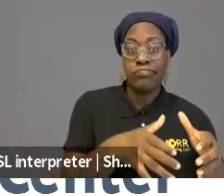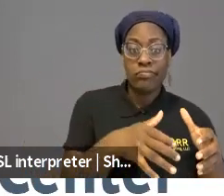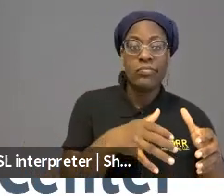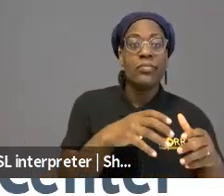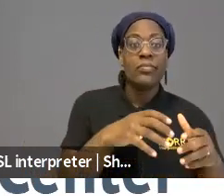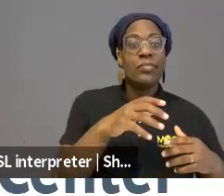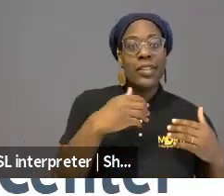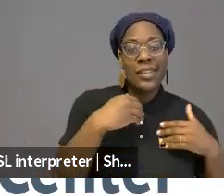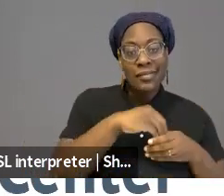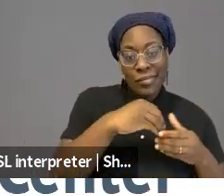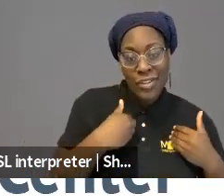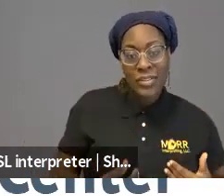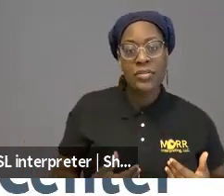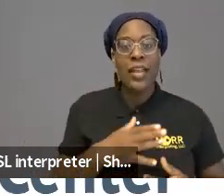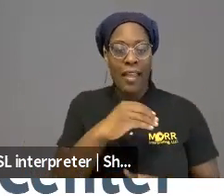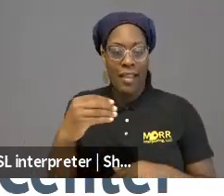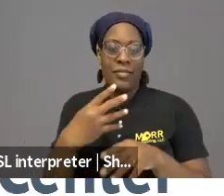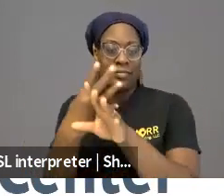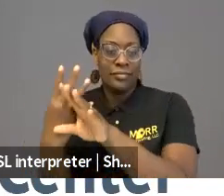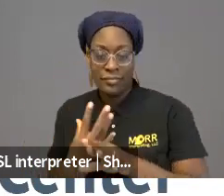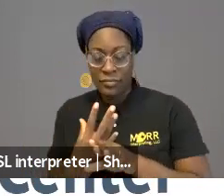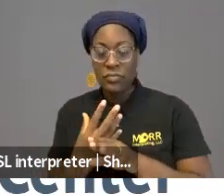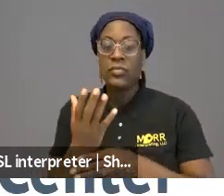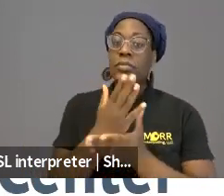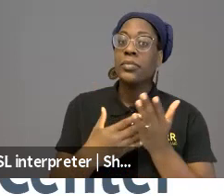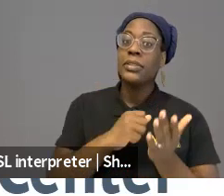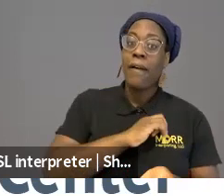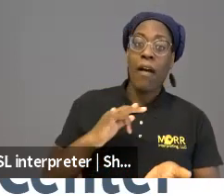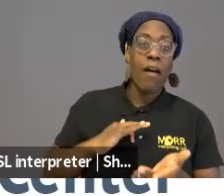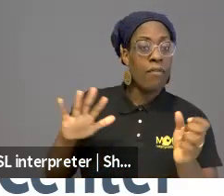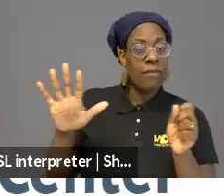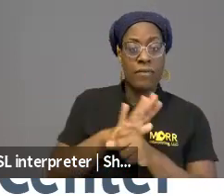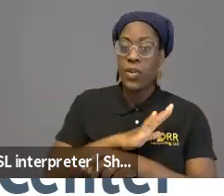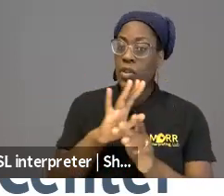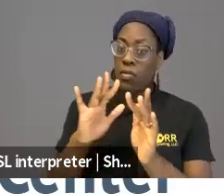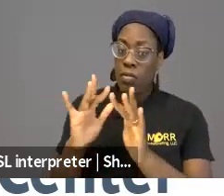in-person, some entirely online, and some people do some of their hours in-person and some online.